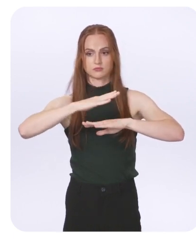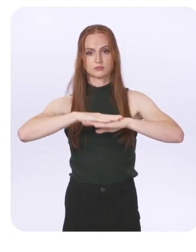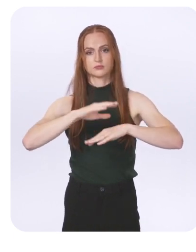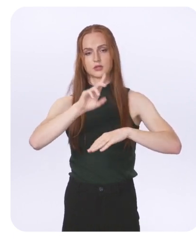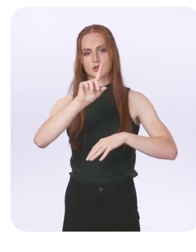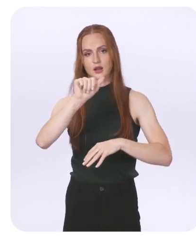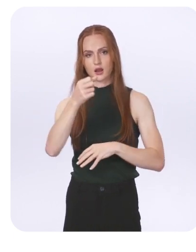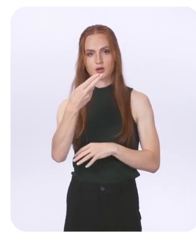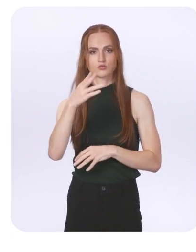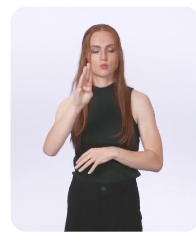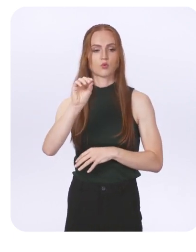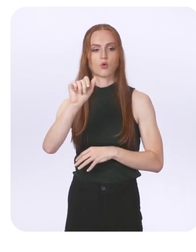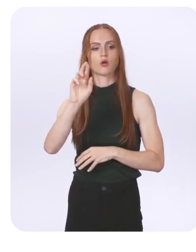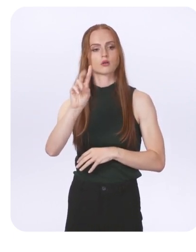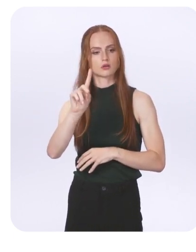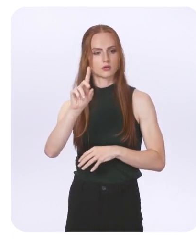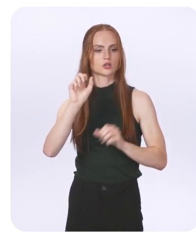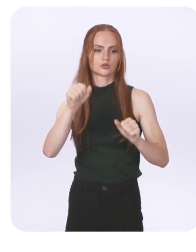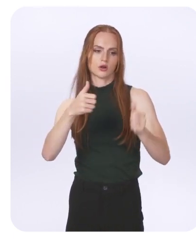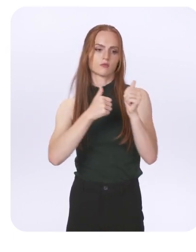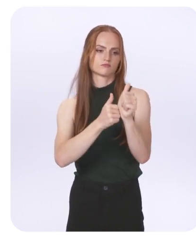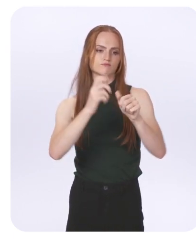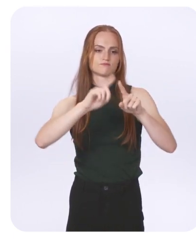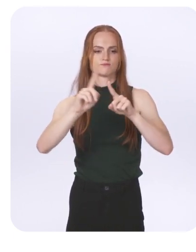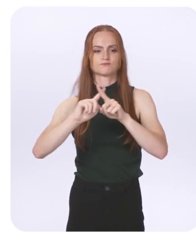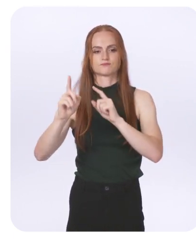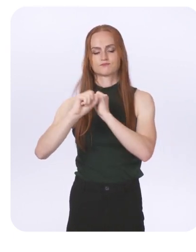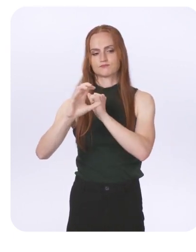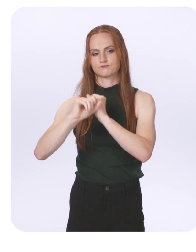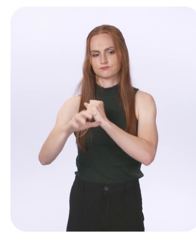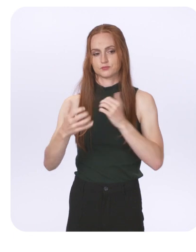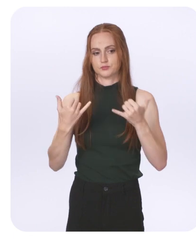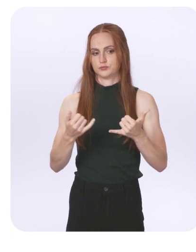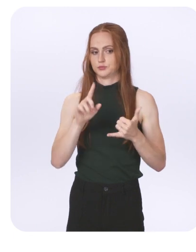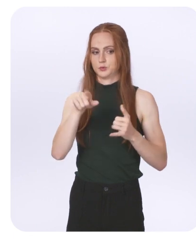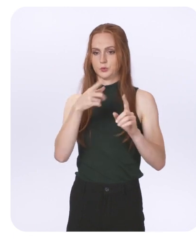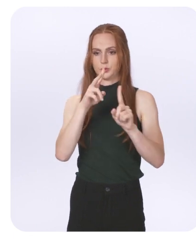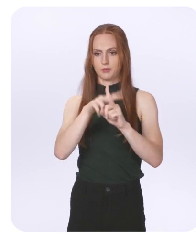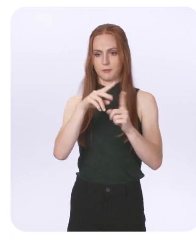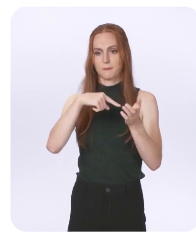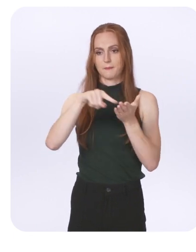You, the developer, are responsible for distributing these codes, so we recommend setting a limit.